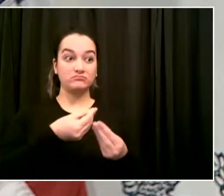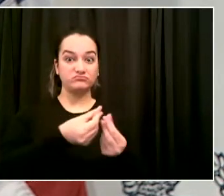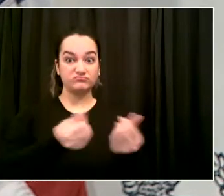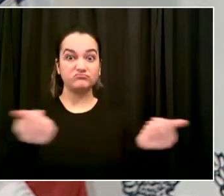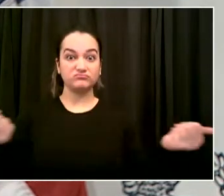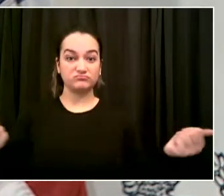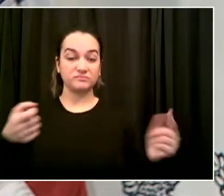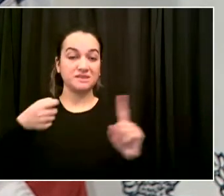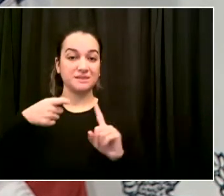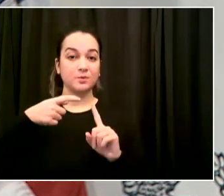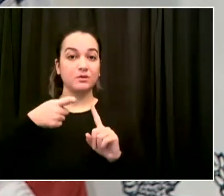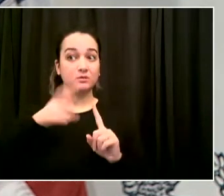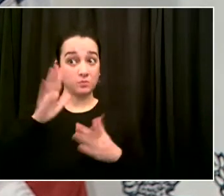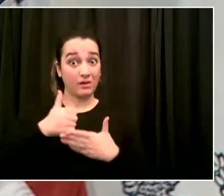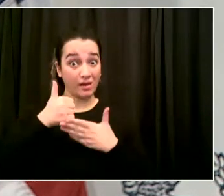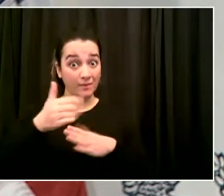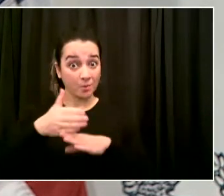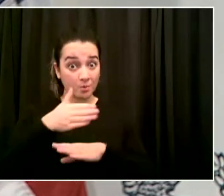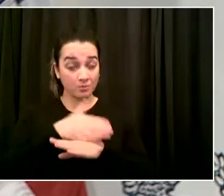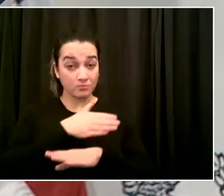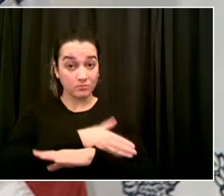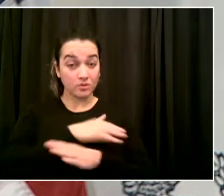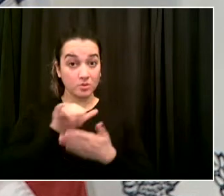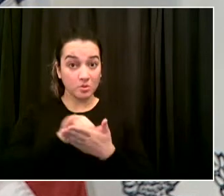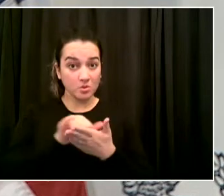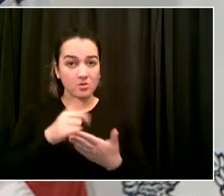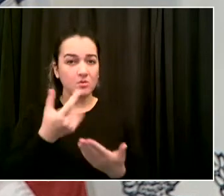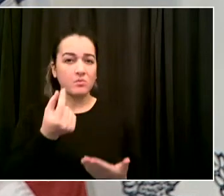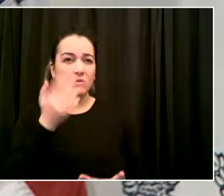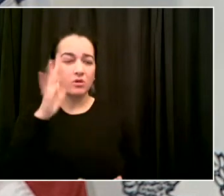COCOUNMMITY WAS BY THE FEDERAL STIMULUS?